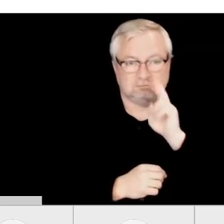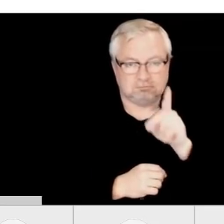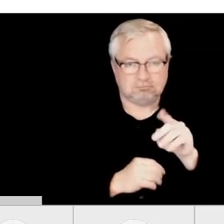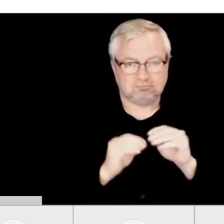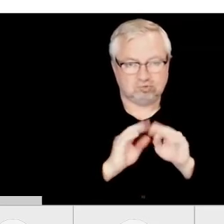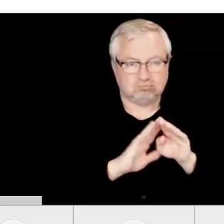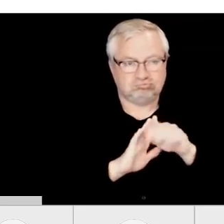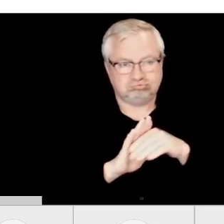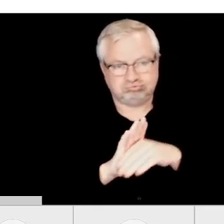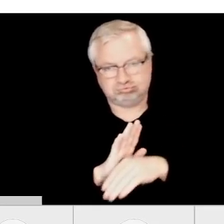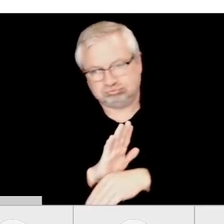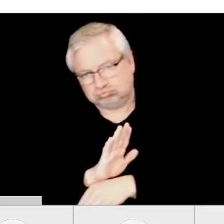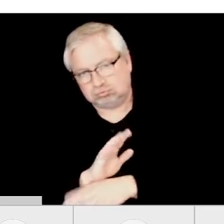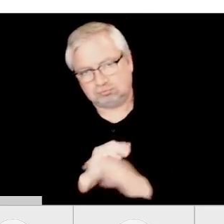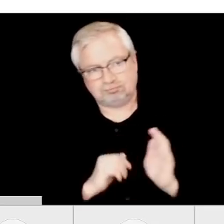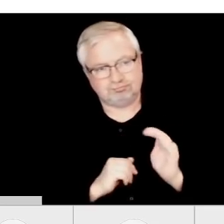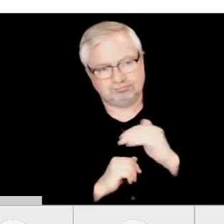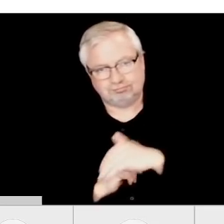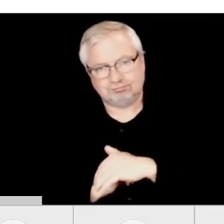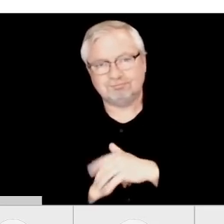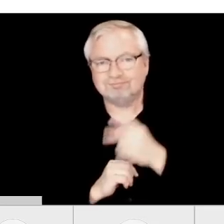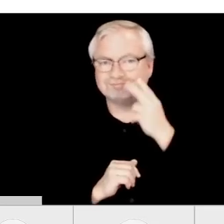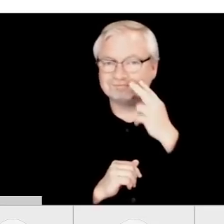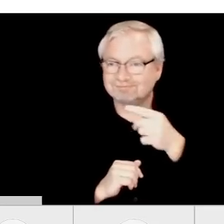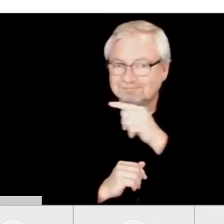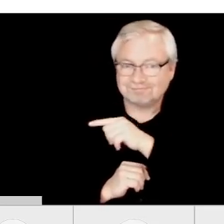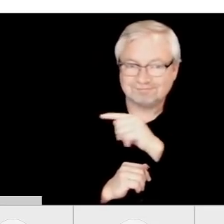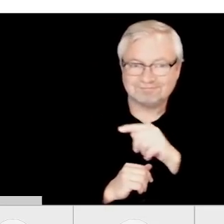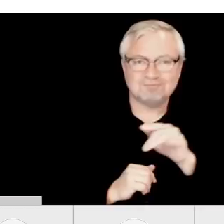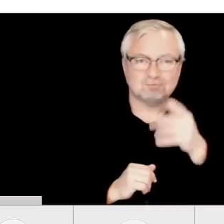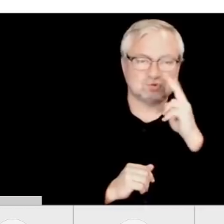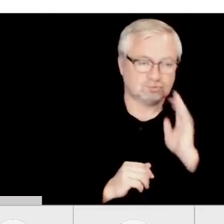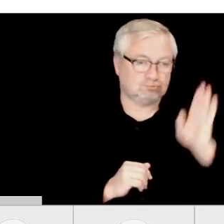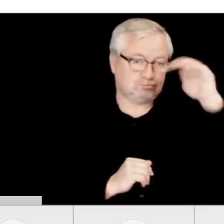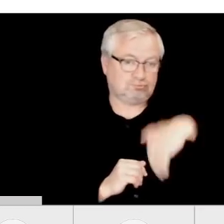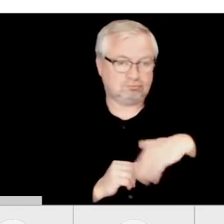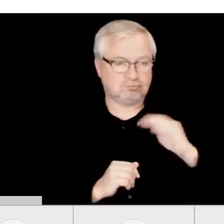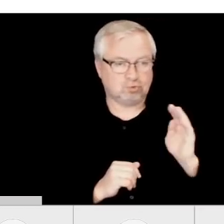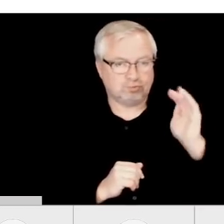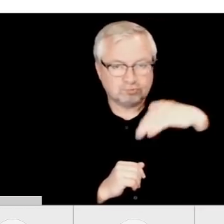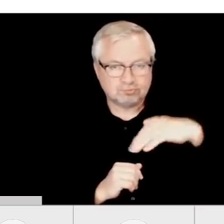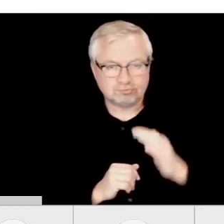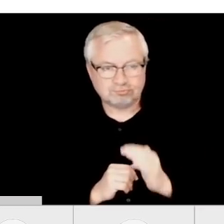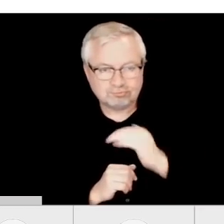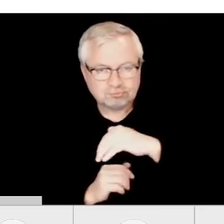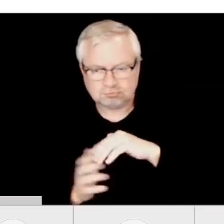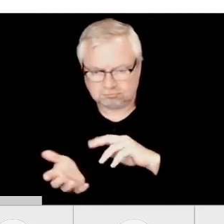Impact sort of mechanistically would be moving from under the no medication